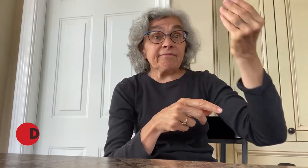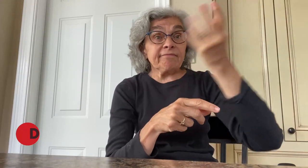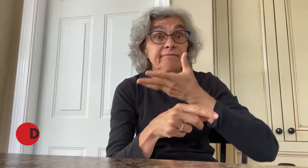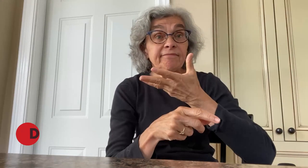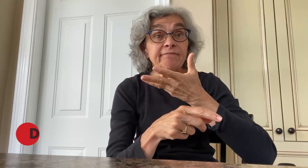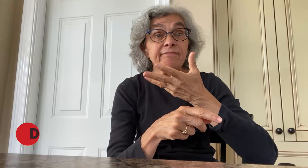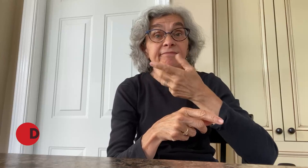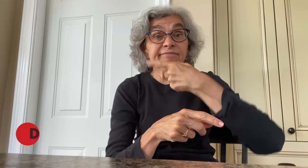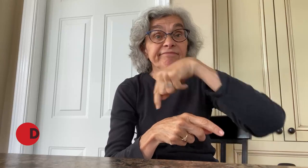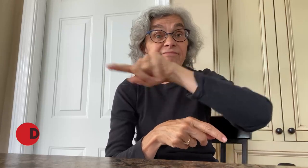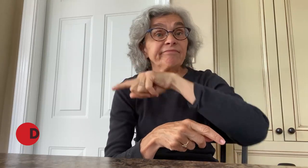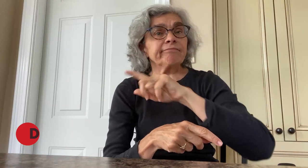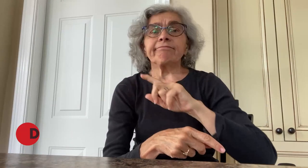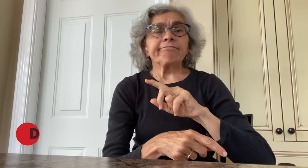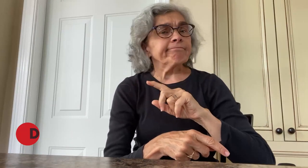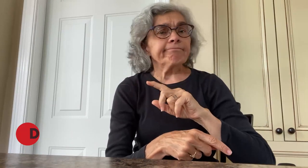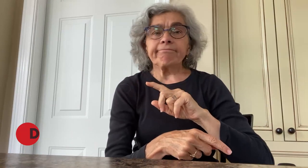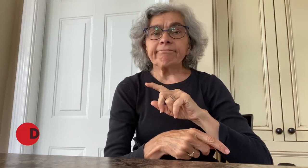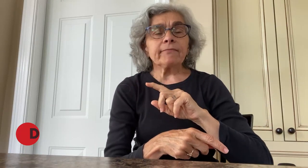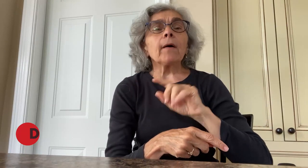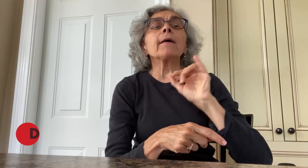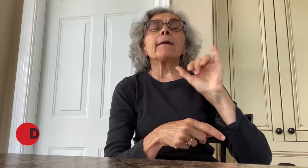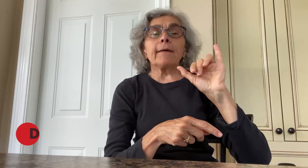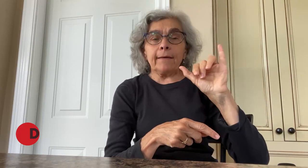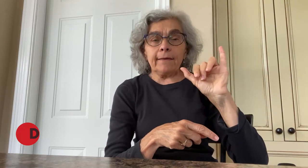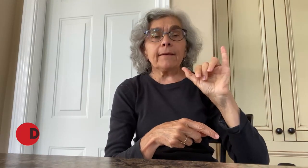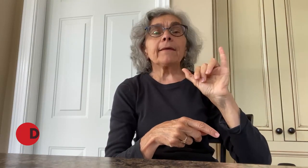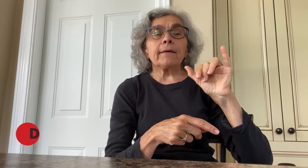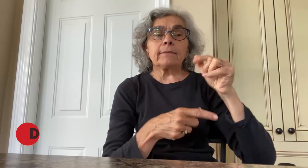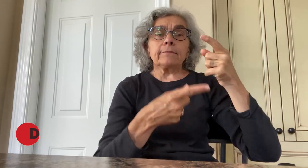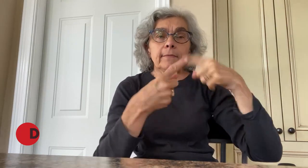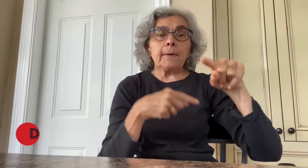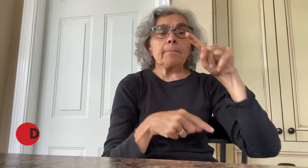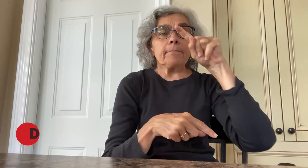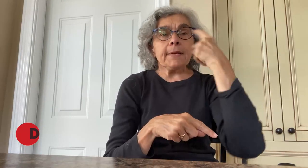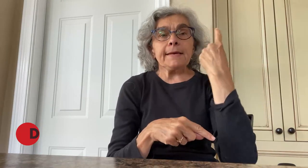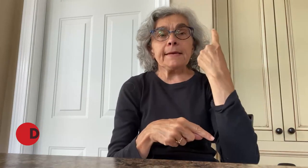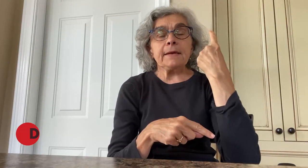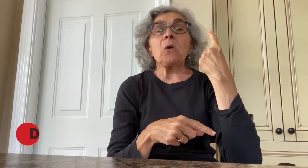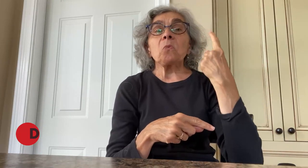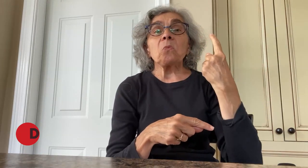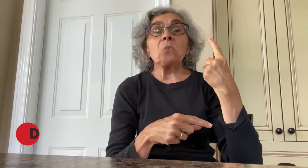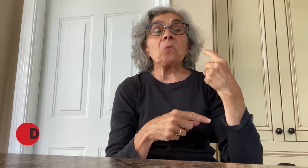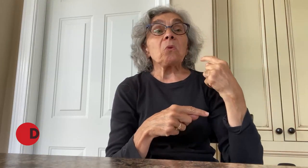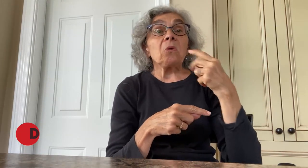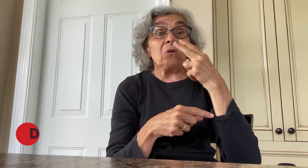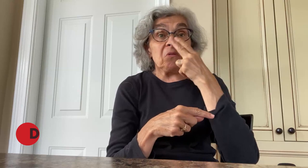They informed our team that it wasn’t appropriate so we changed it to “black”.